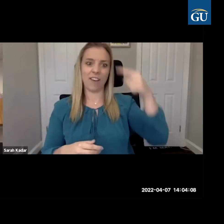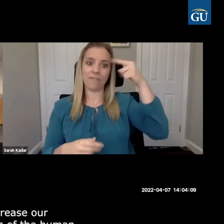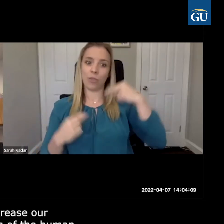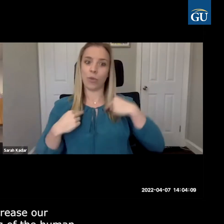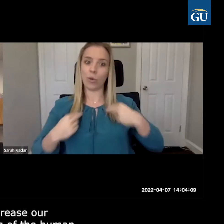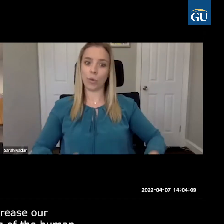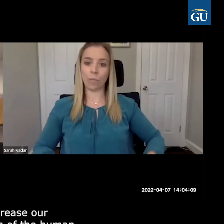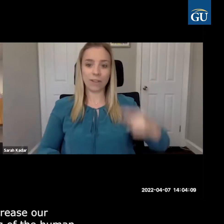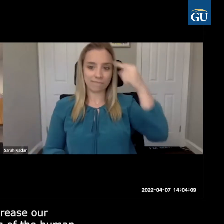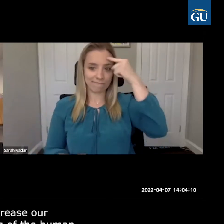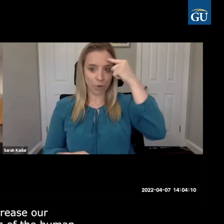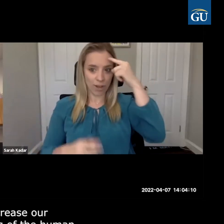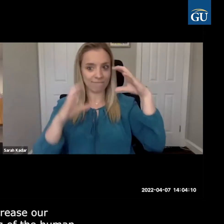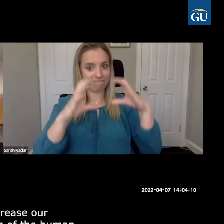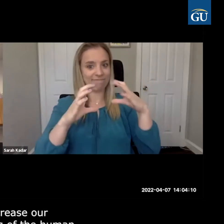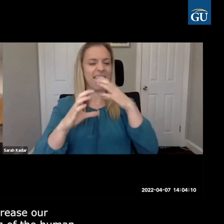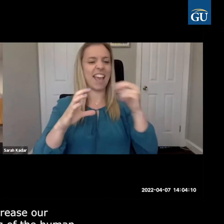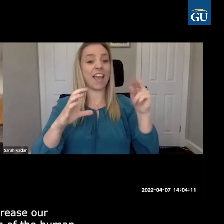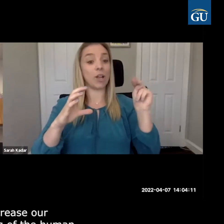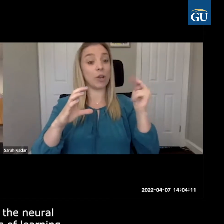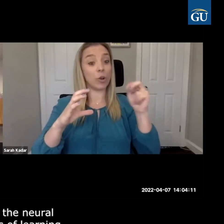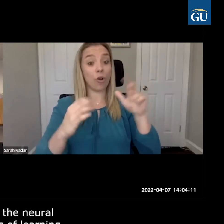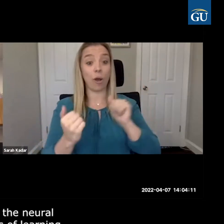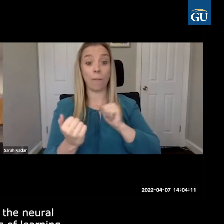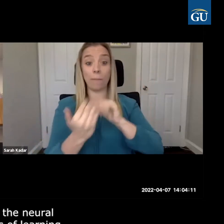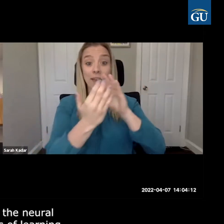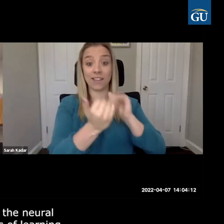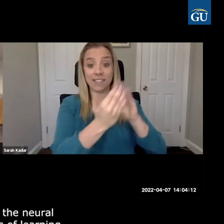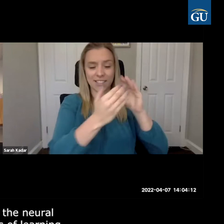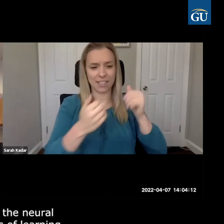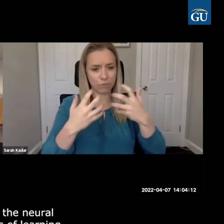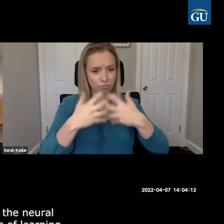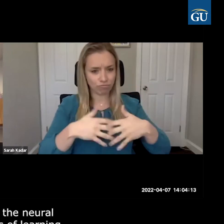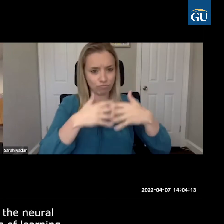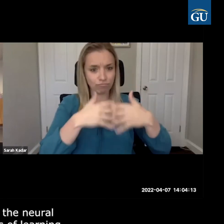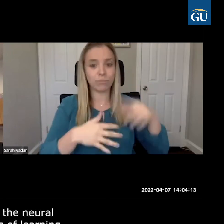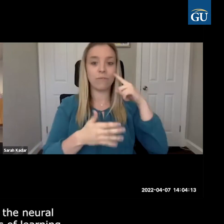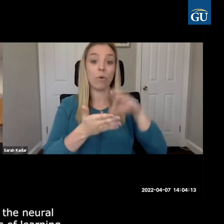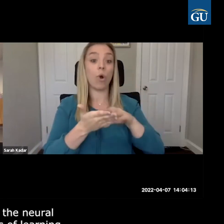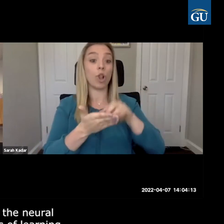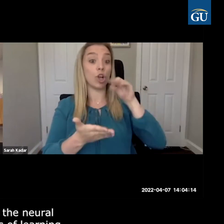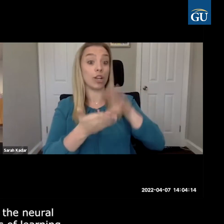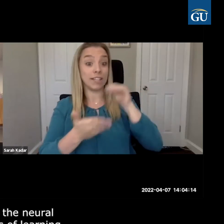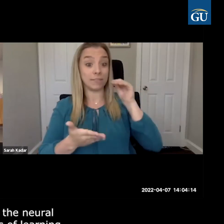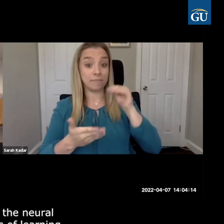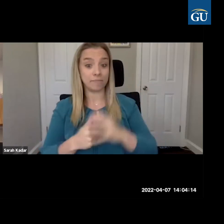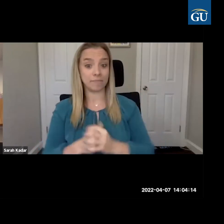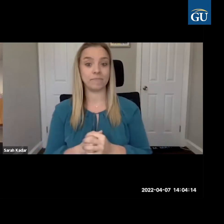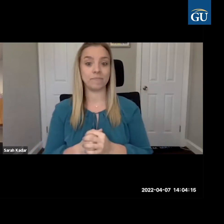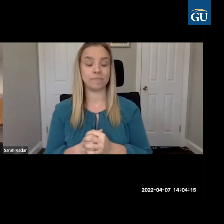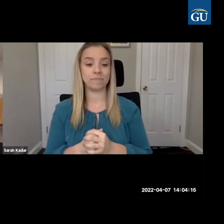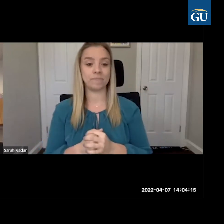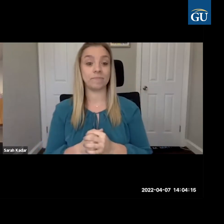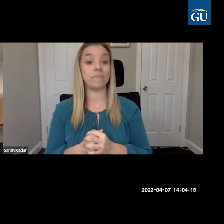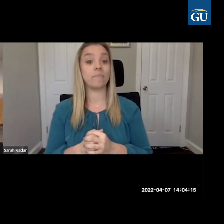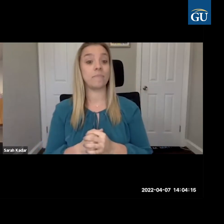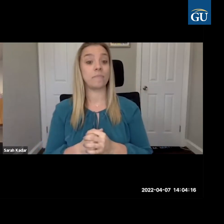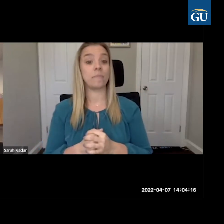they increase our understanding of the human mind and the neural mechanisms of learning